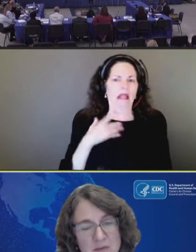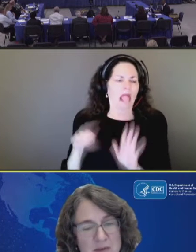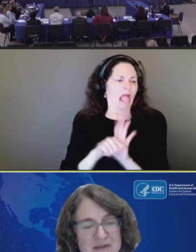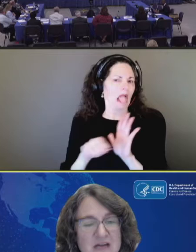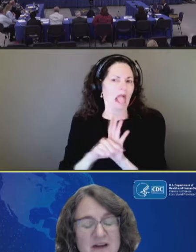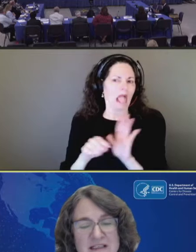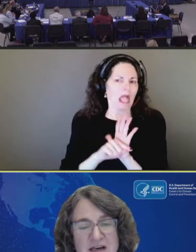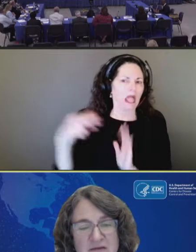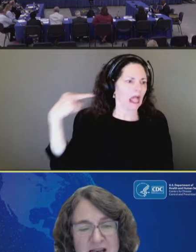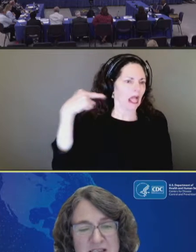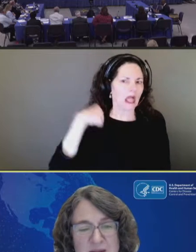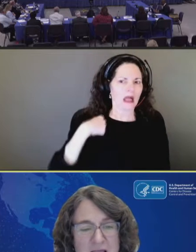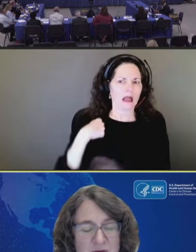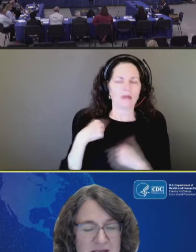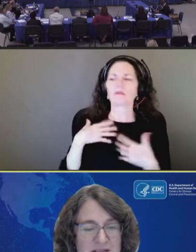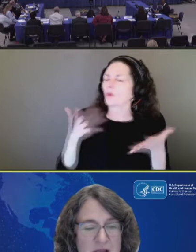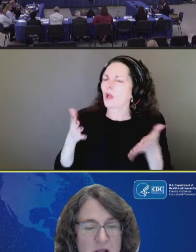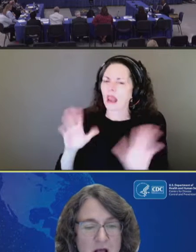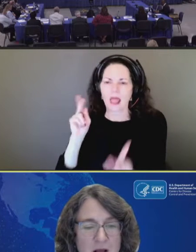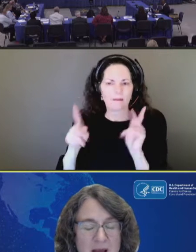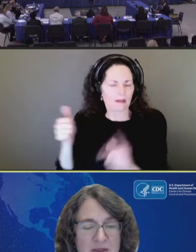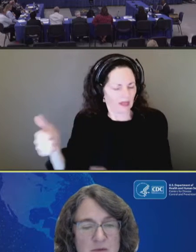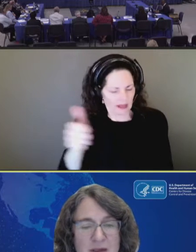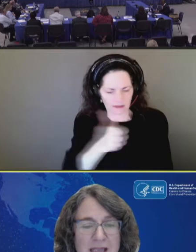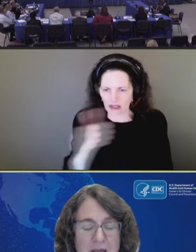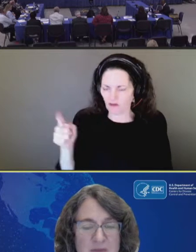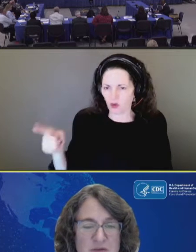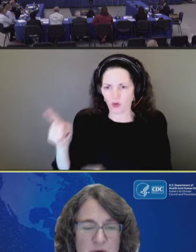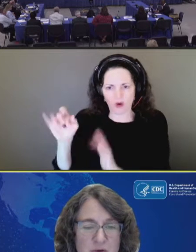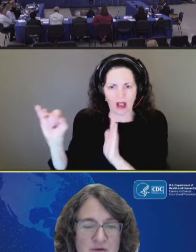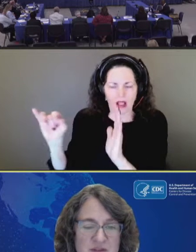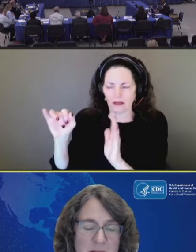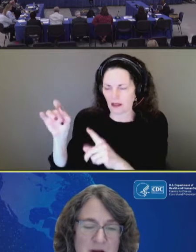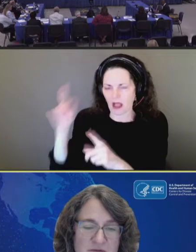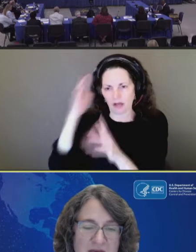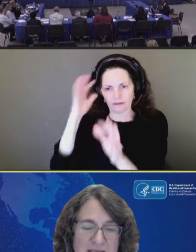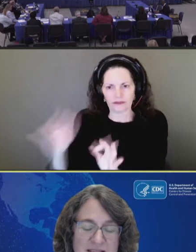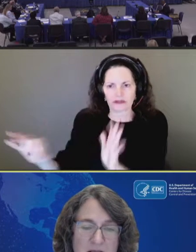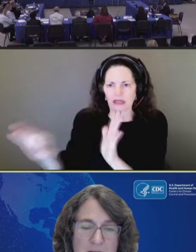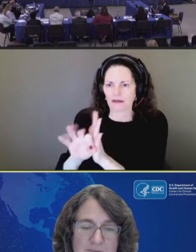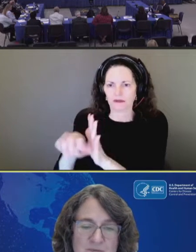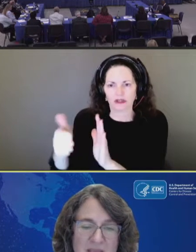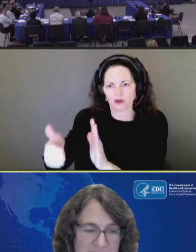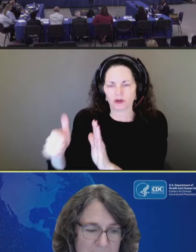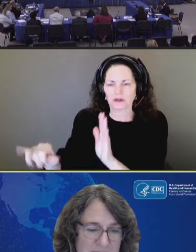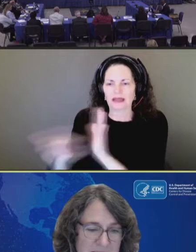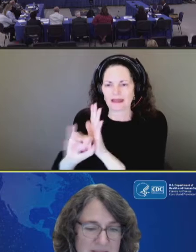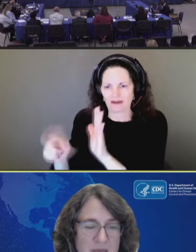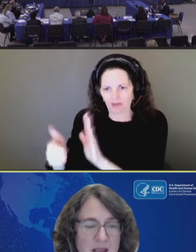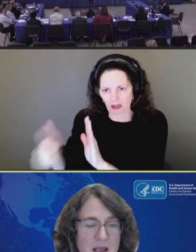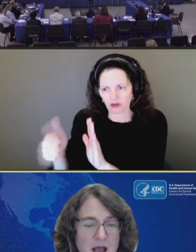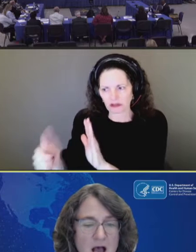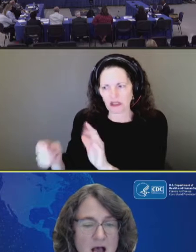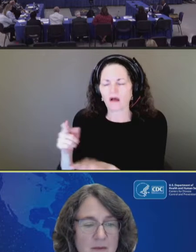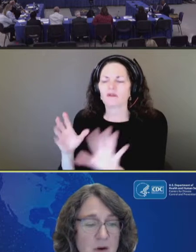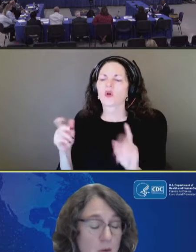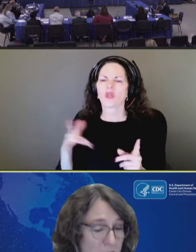letting people self-identify as being at risk I think really helps move some of that acceptance.